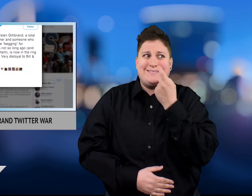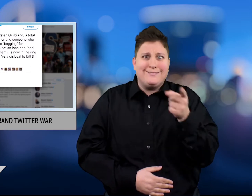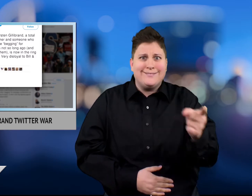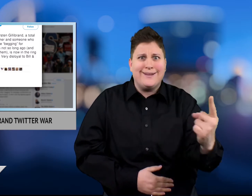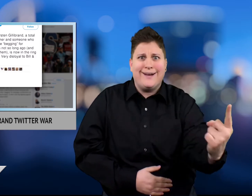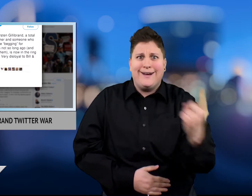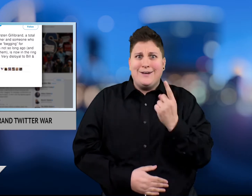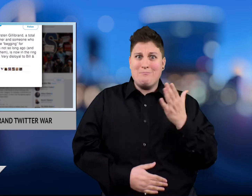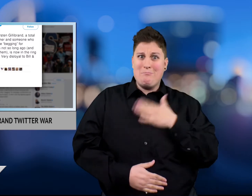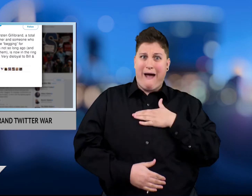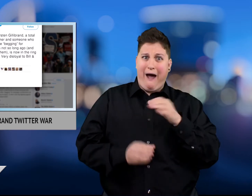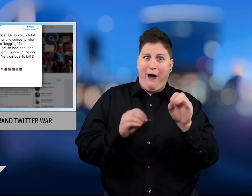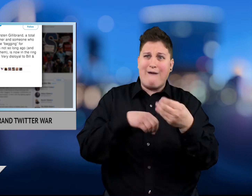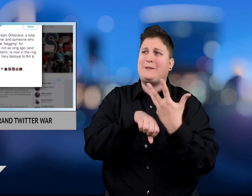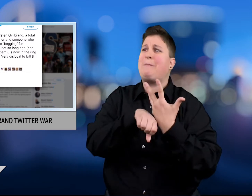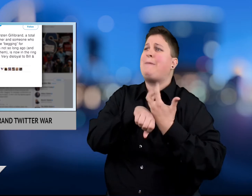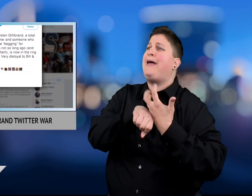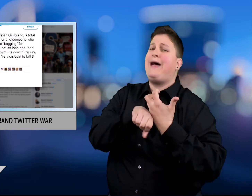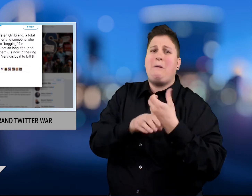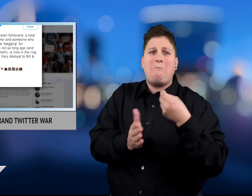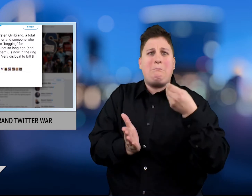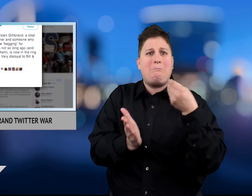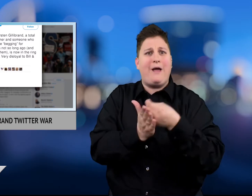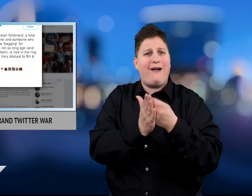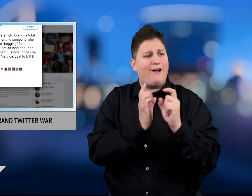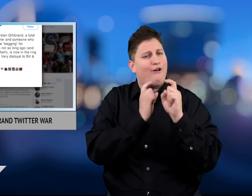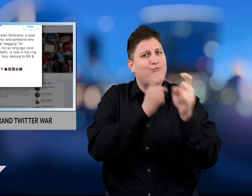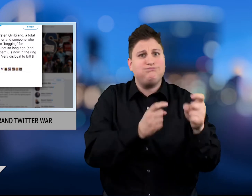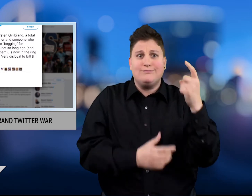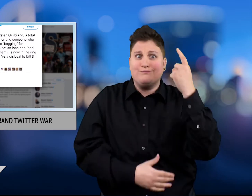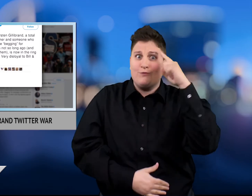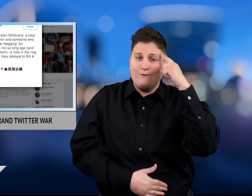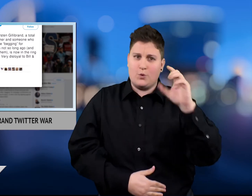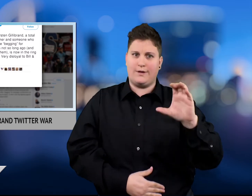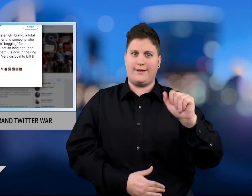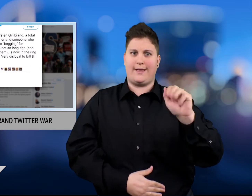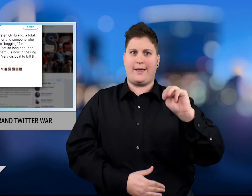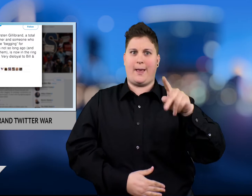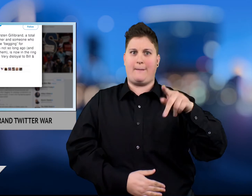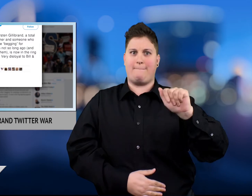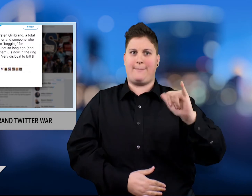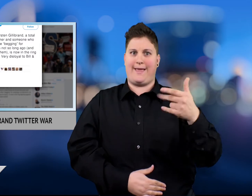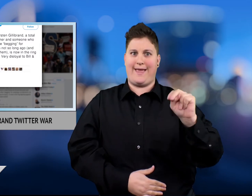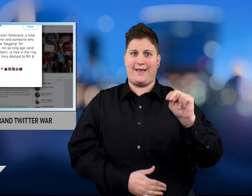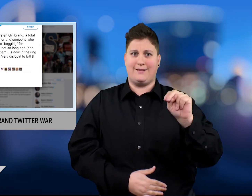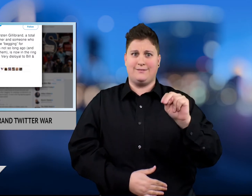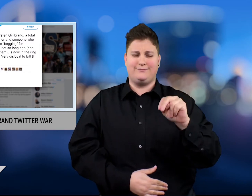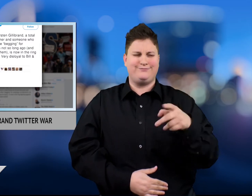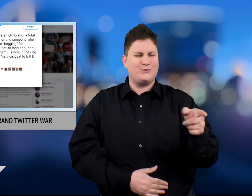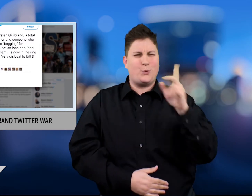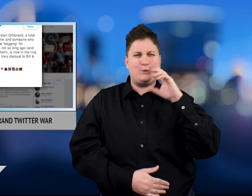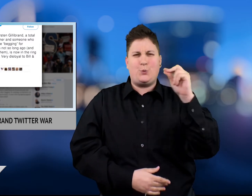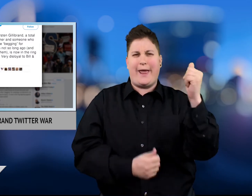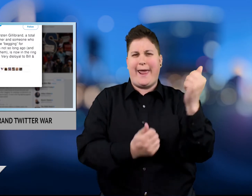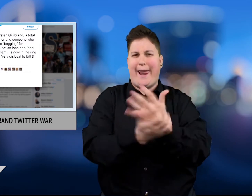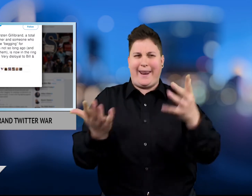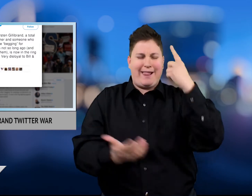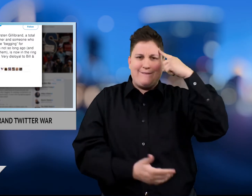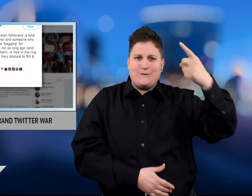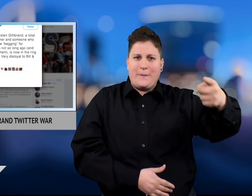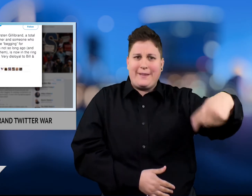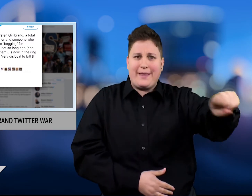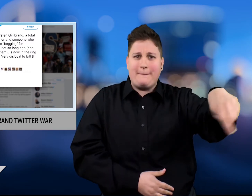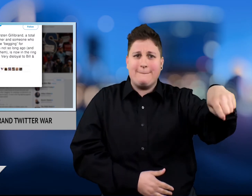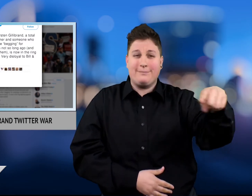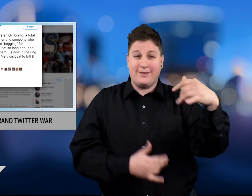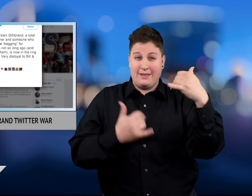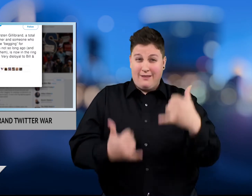come to my office begging for campaign contributions not so long ago and would do anything for